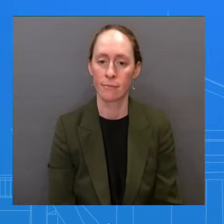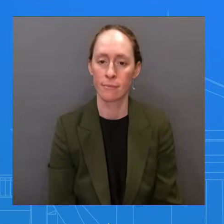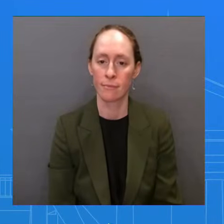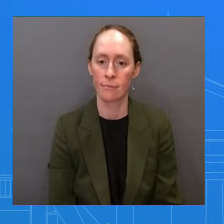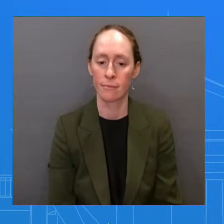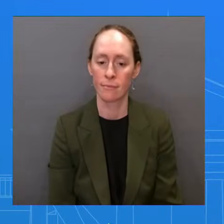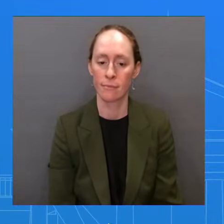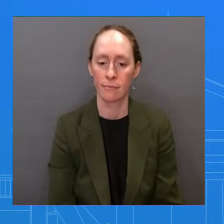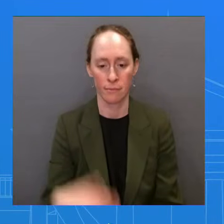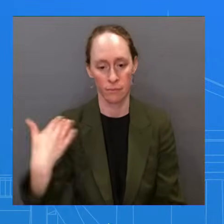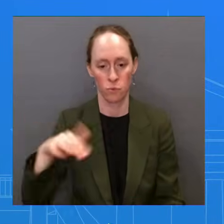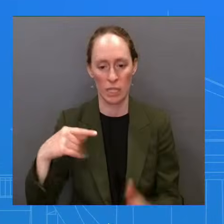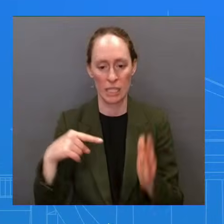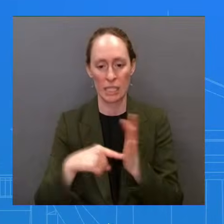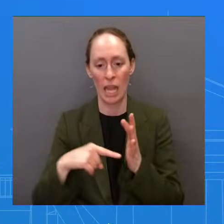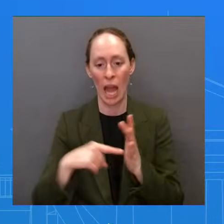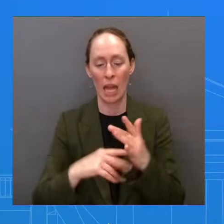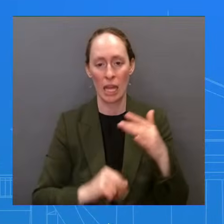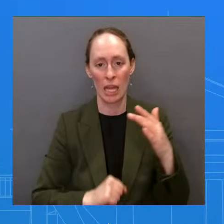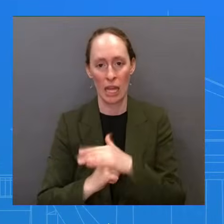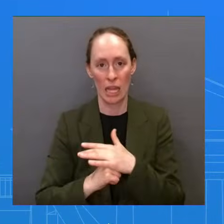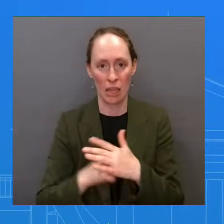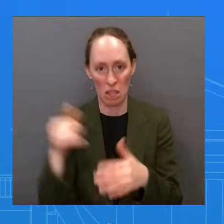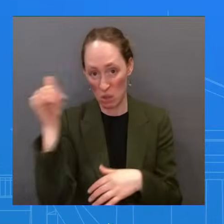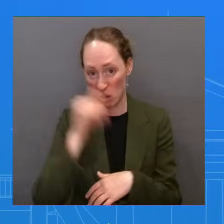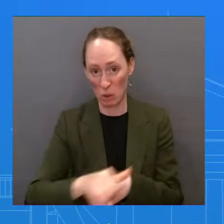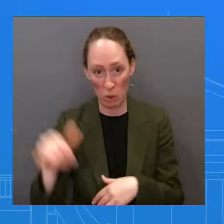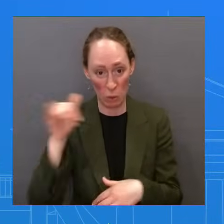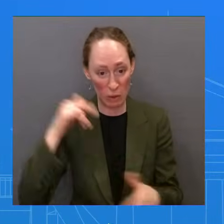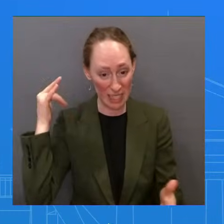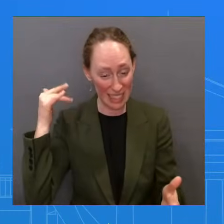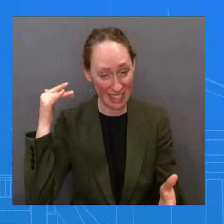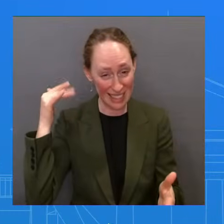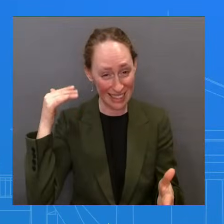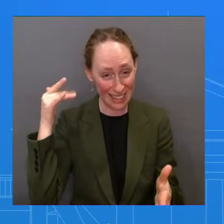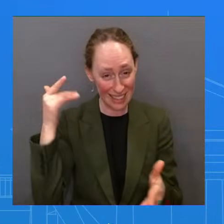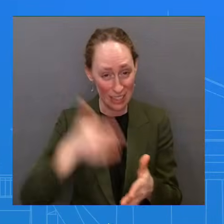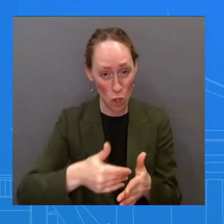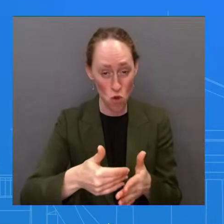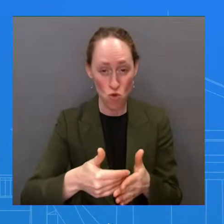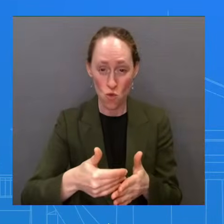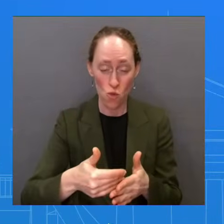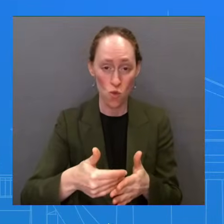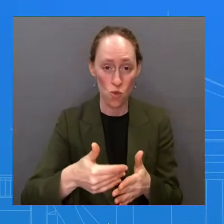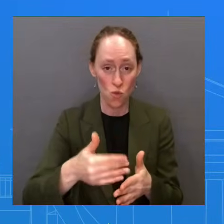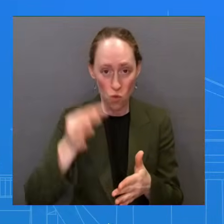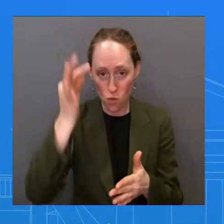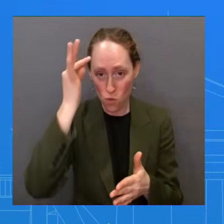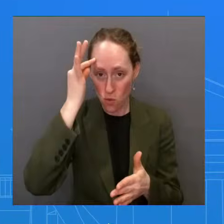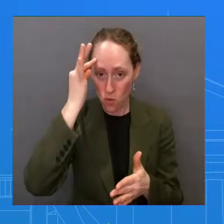Is it the view of the White House right now that suspension is really the only viable option, not raising by a particular number? Ms. Jean-Pierre: I'm not going to get